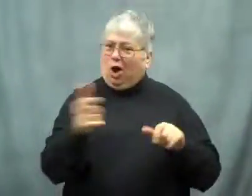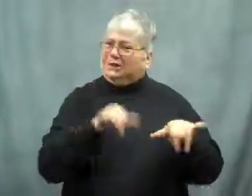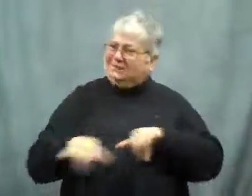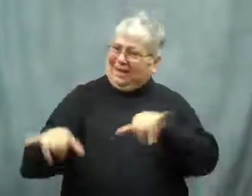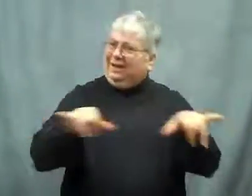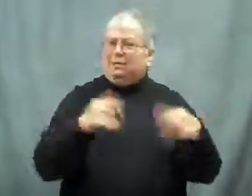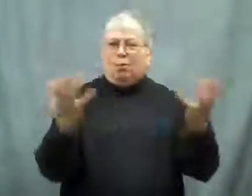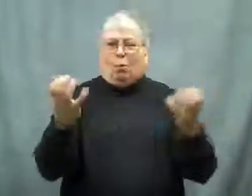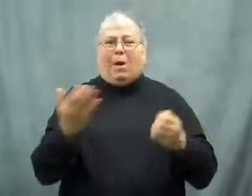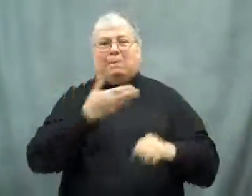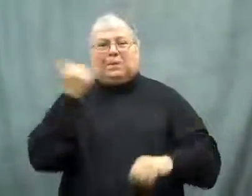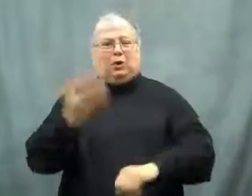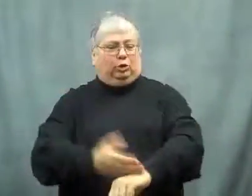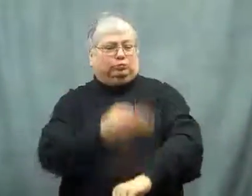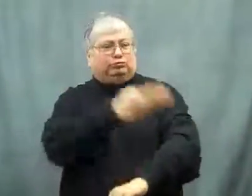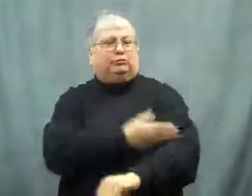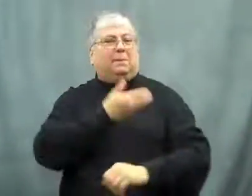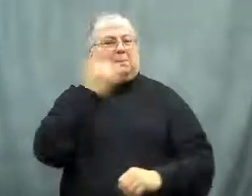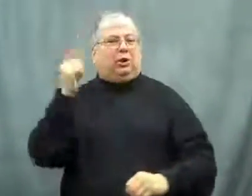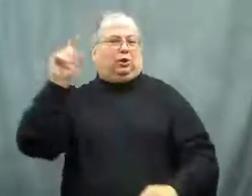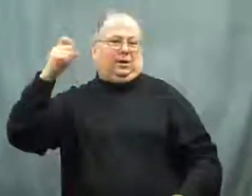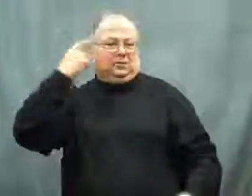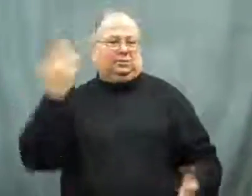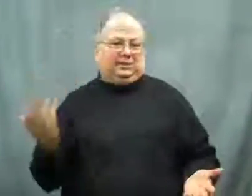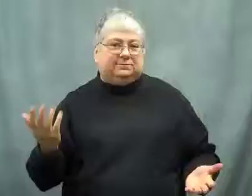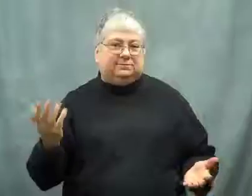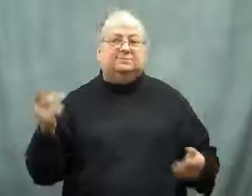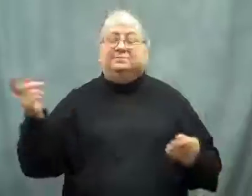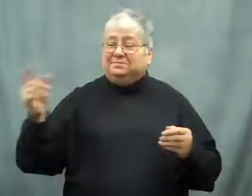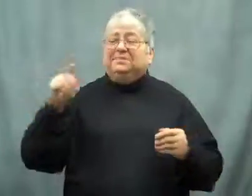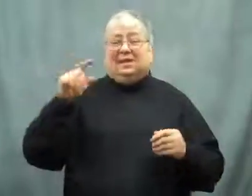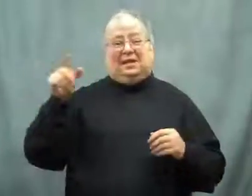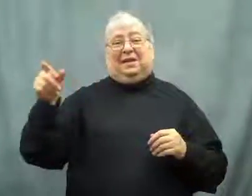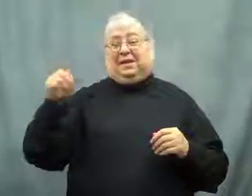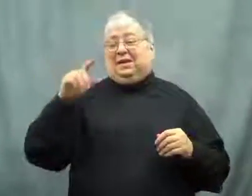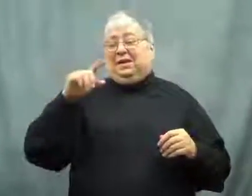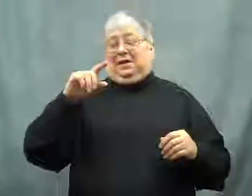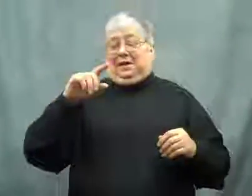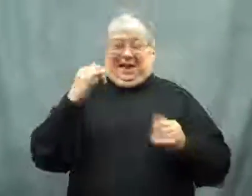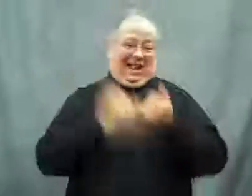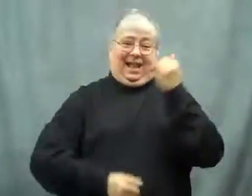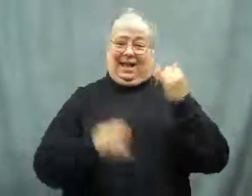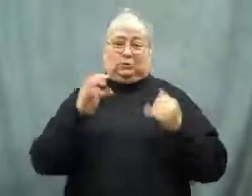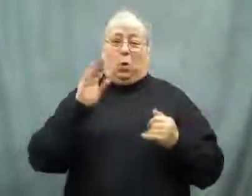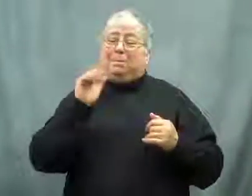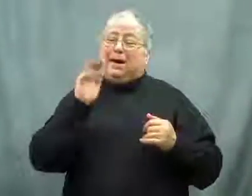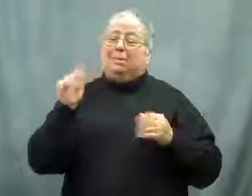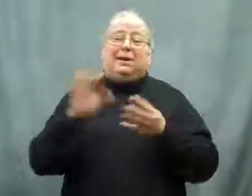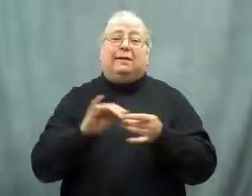They all should have the common goal of a better government.